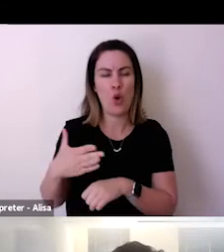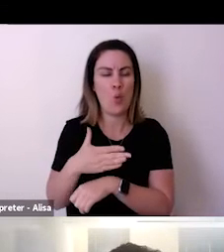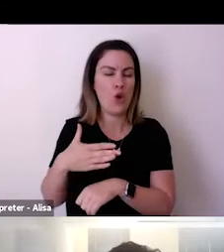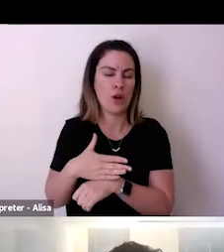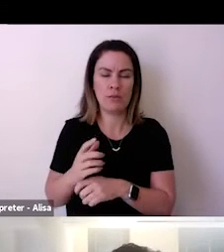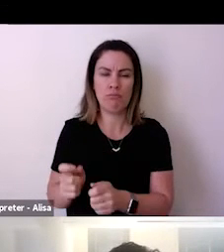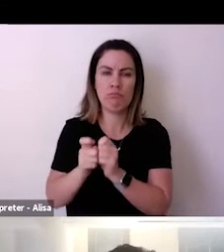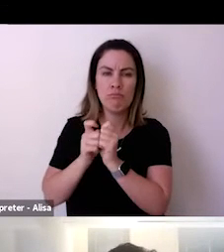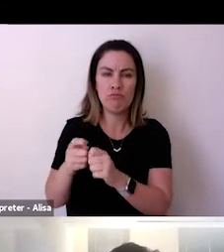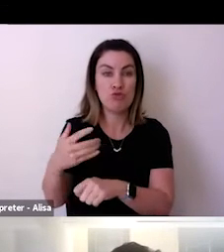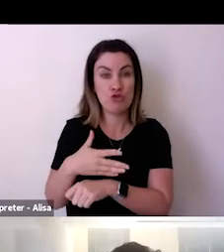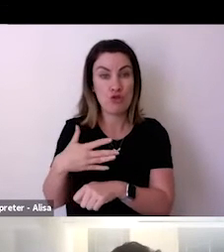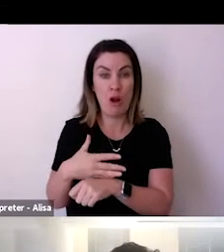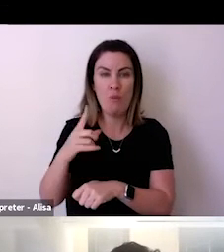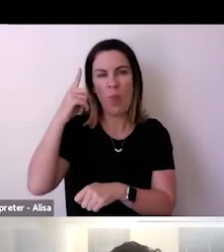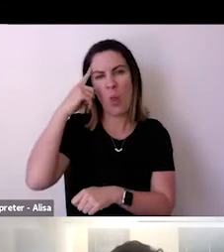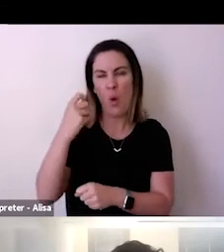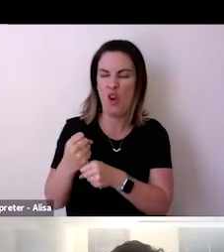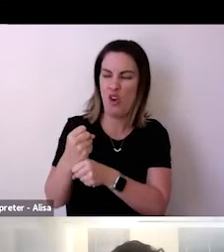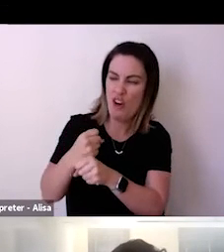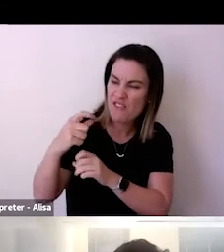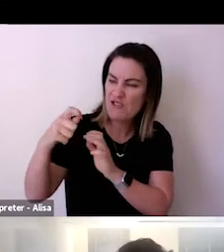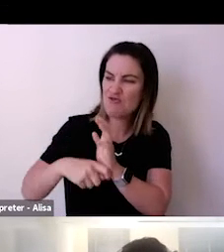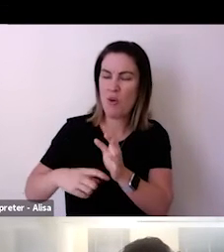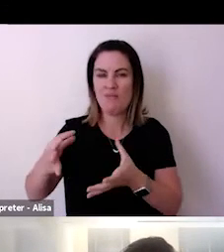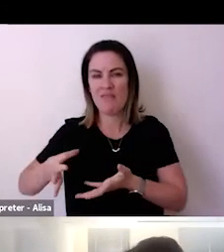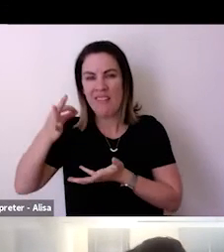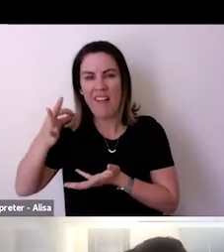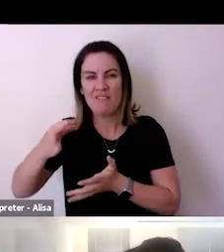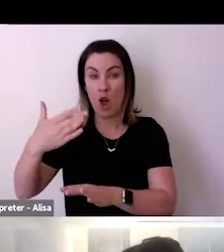baristas and cafés, but that wasn't the case from when we looked at the data. But we did see was